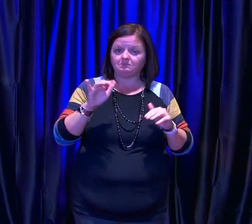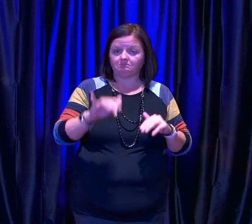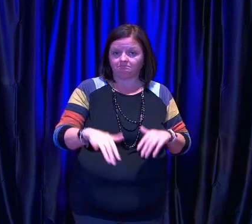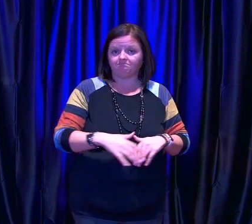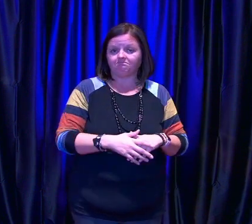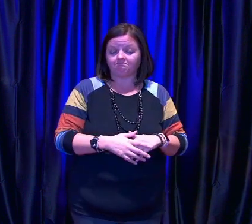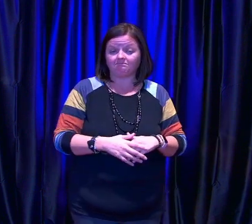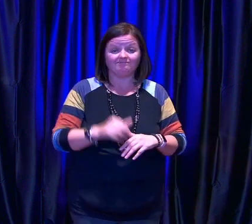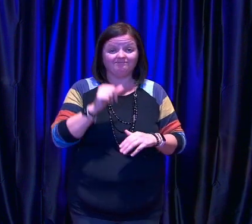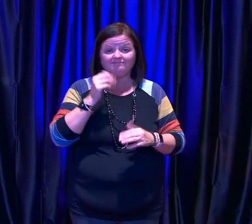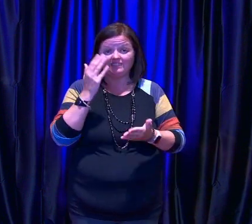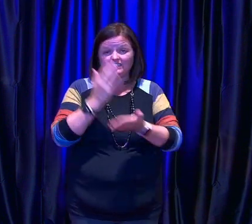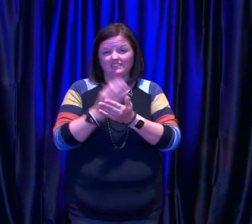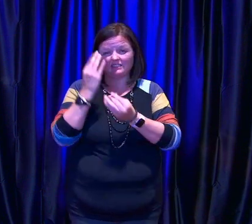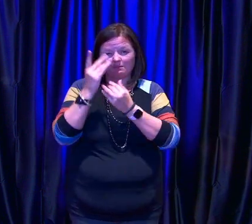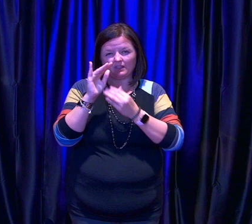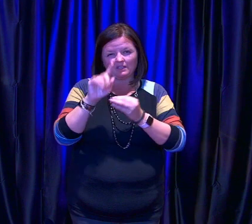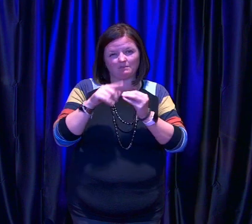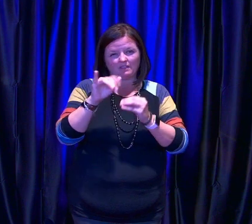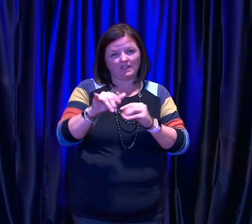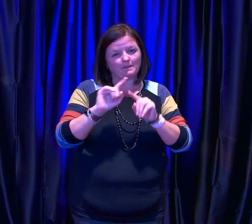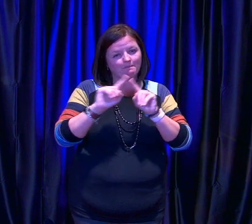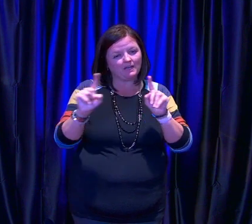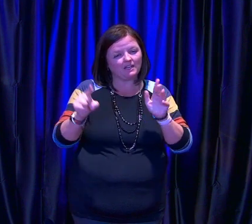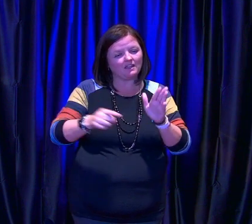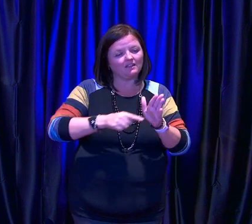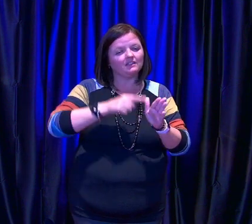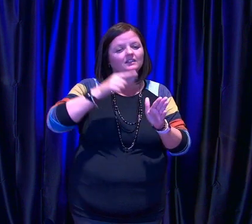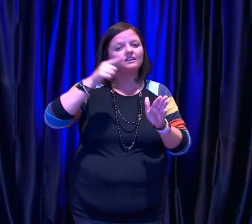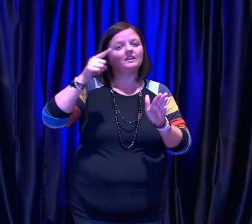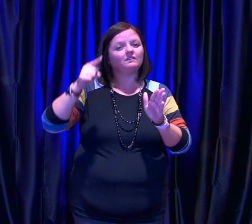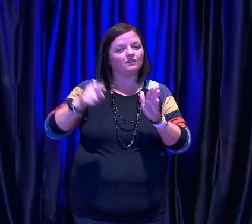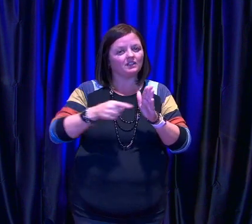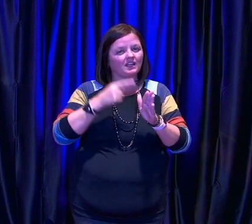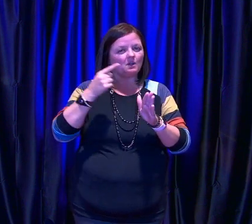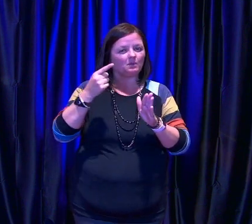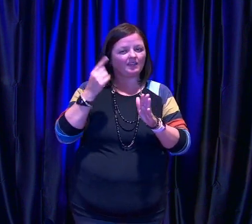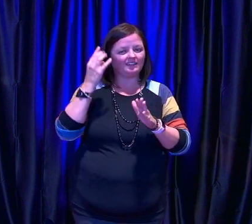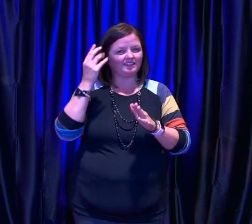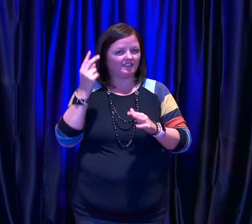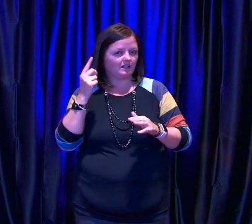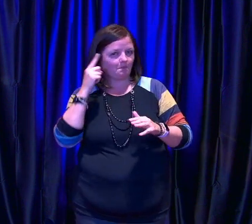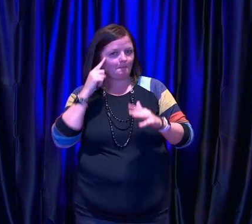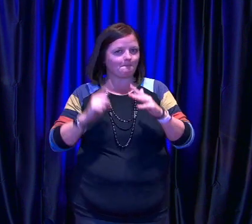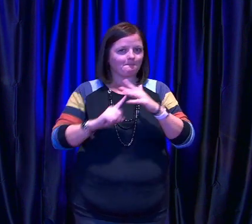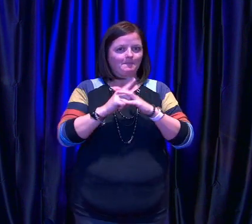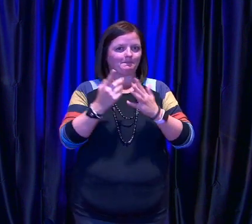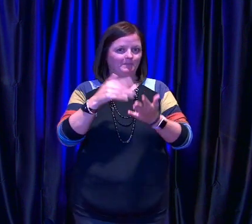think about it but but every now and then it would rear its ugly head one of the illustrations that i've used